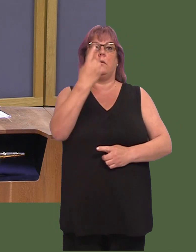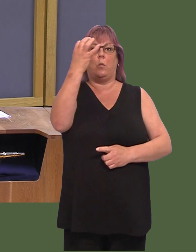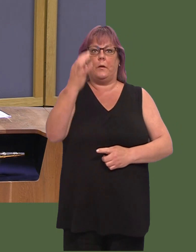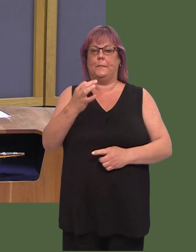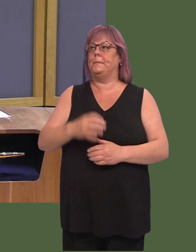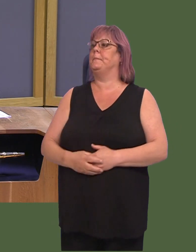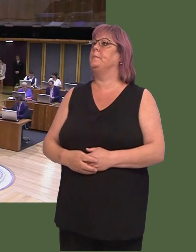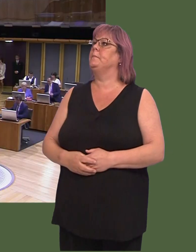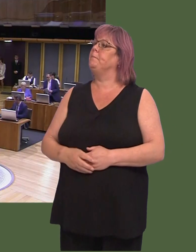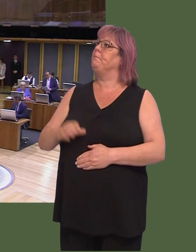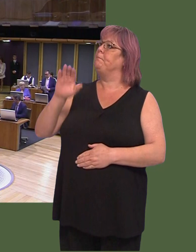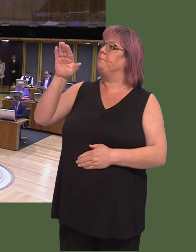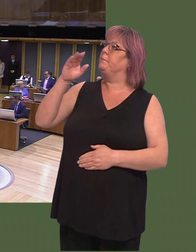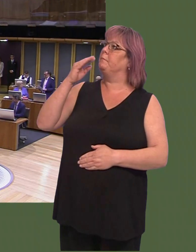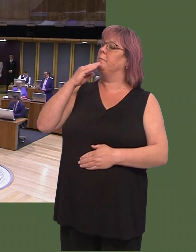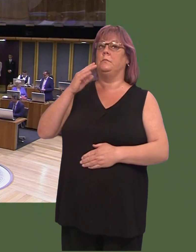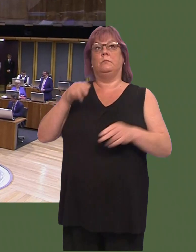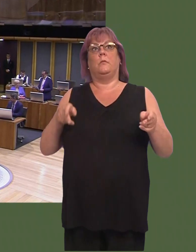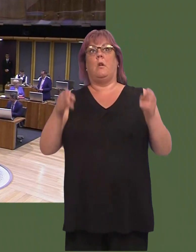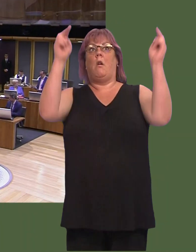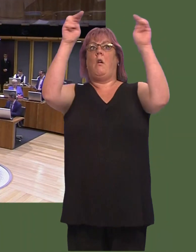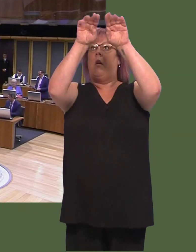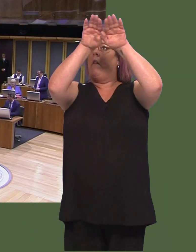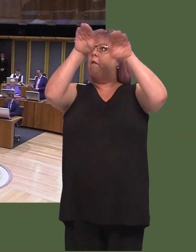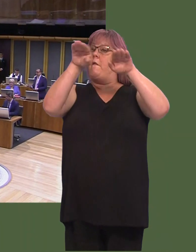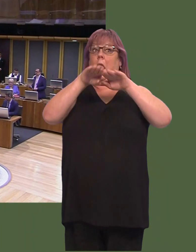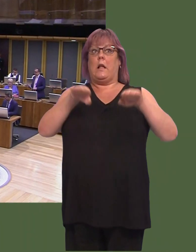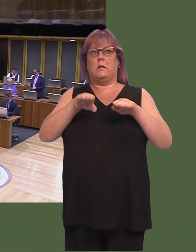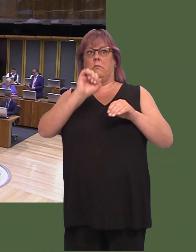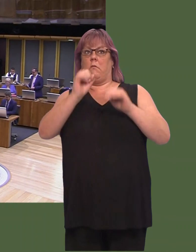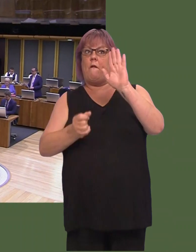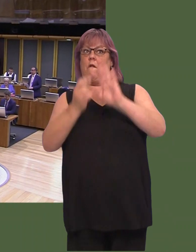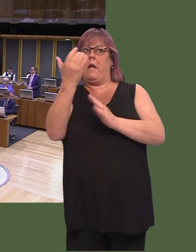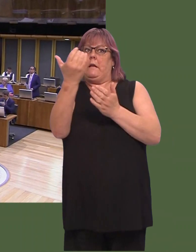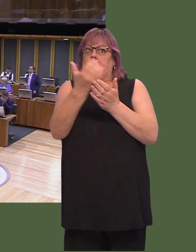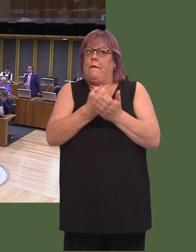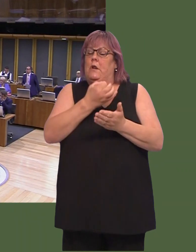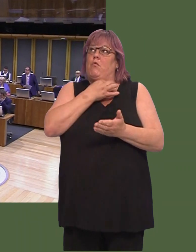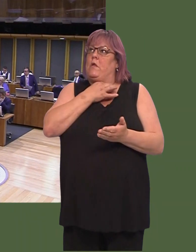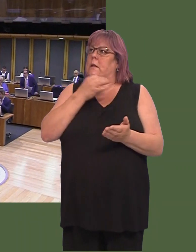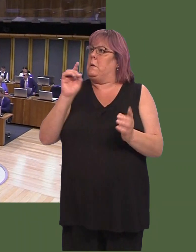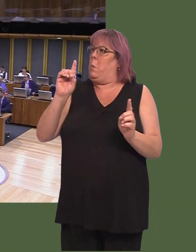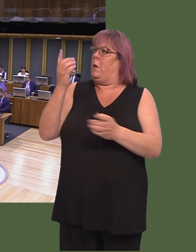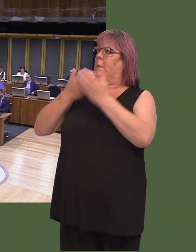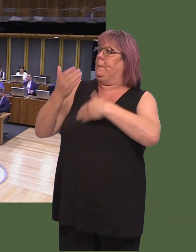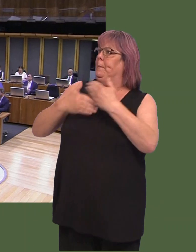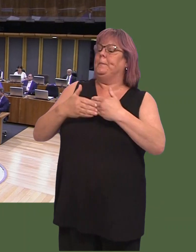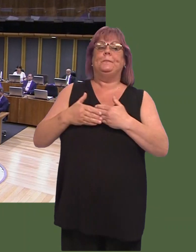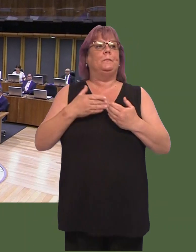gan David Melding. David Melding AM: 1. A wnaiff y Prif Weinidog ddatganiad am ddiogelwch t‚n mewn blociau uchel yng Nghymru? OAQ52469 Carwyn Jones AM: Our first priority after